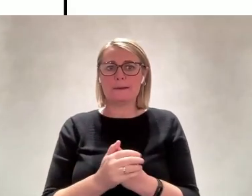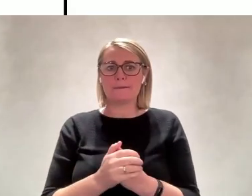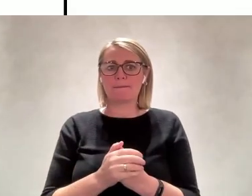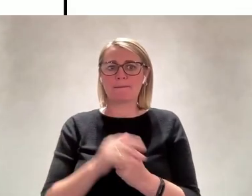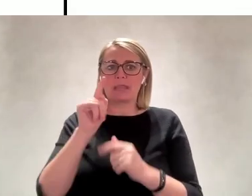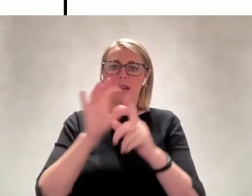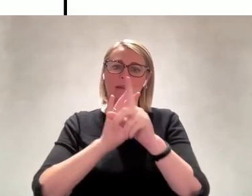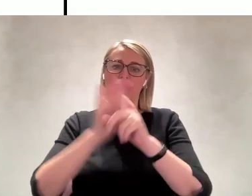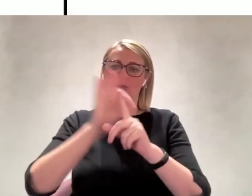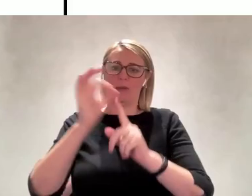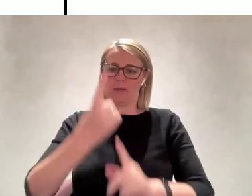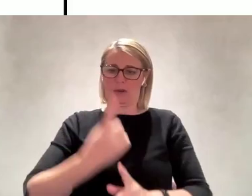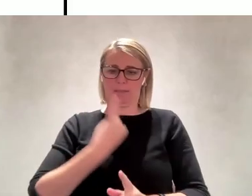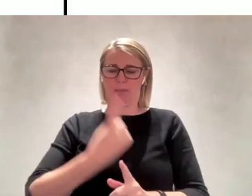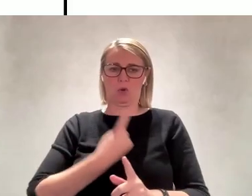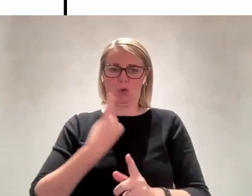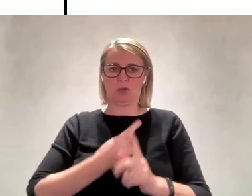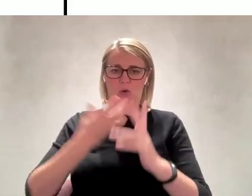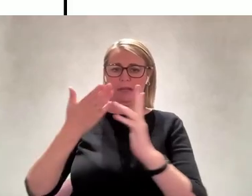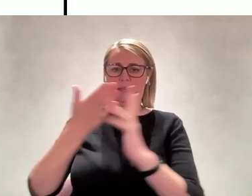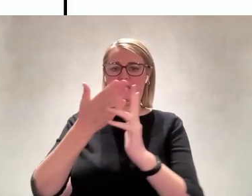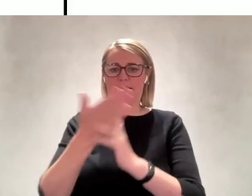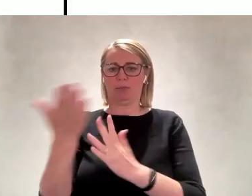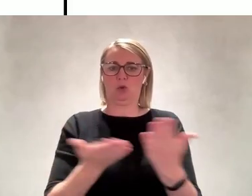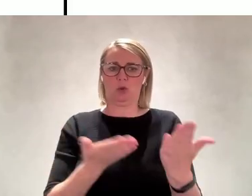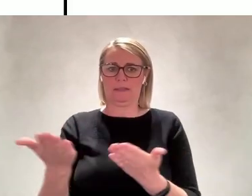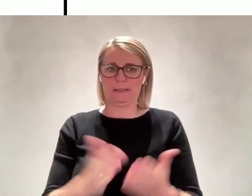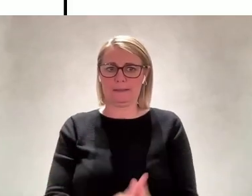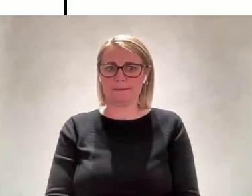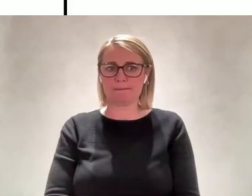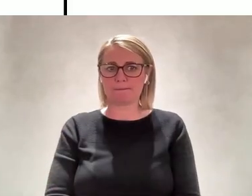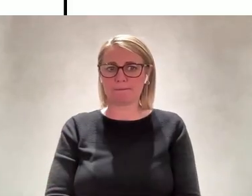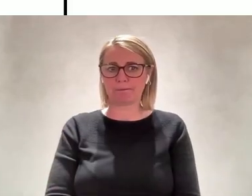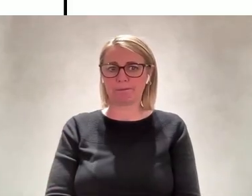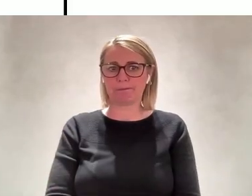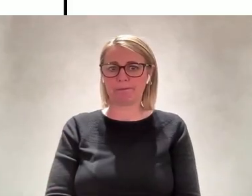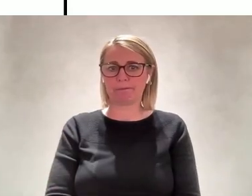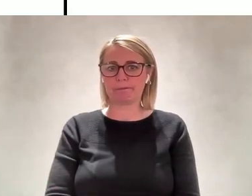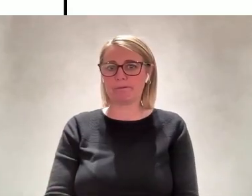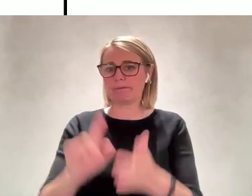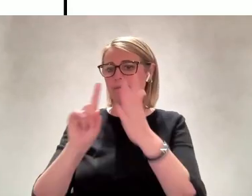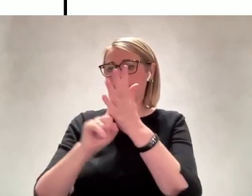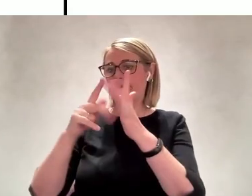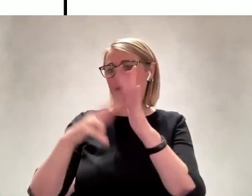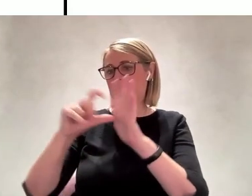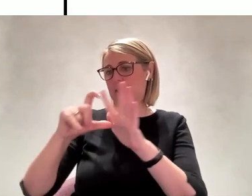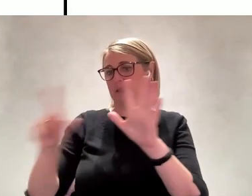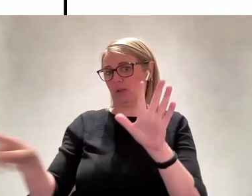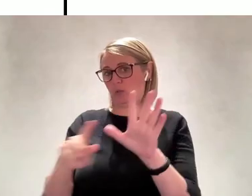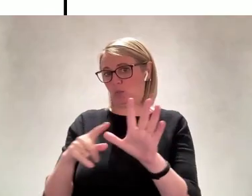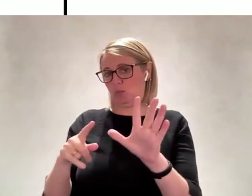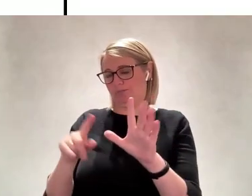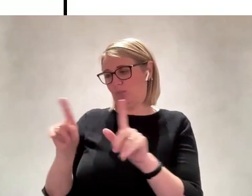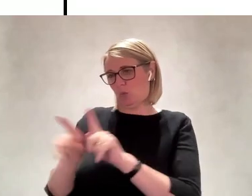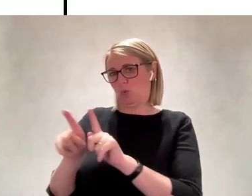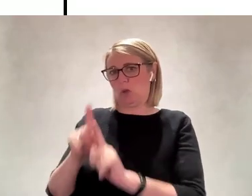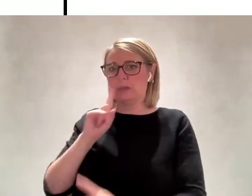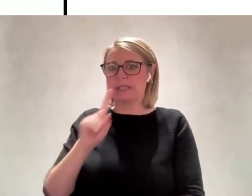as improving personalised and accessible services. As Linda did flag, though, there's a number